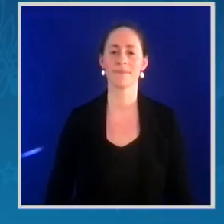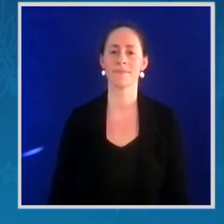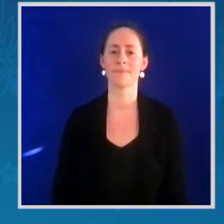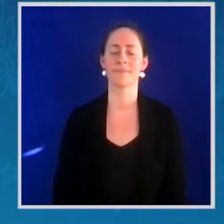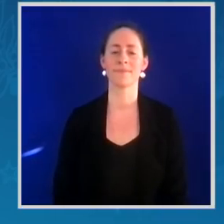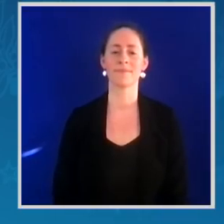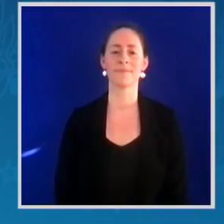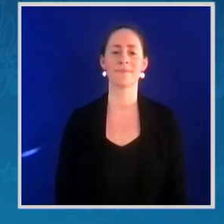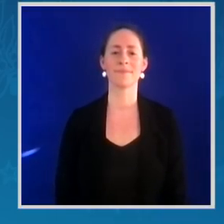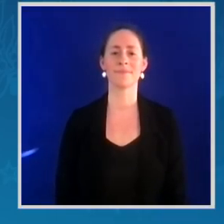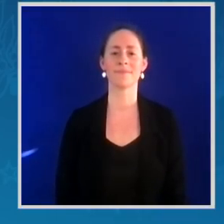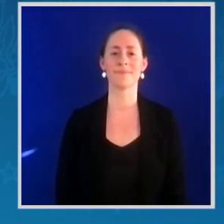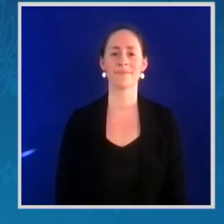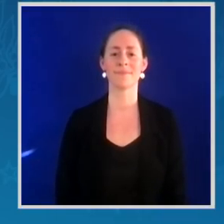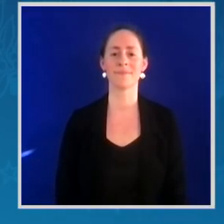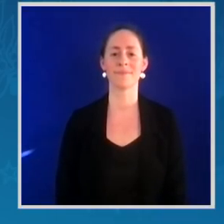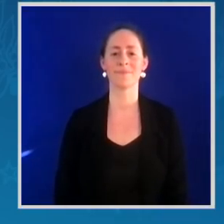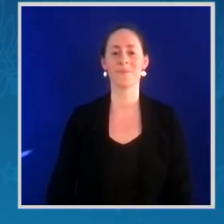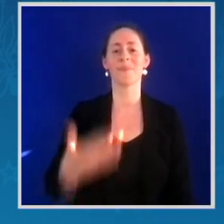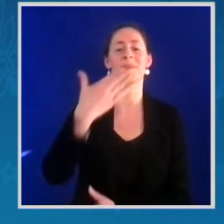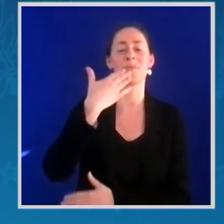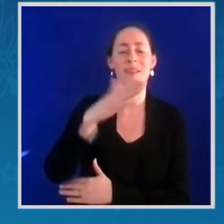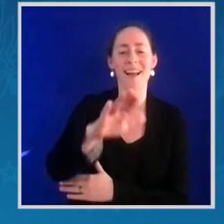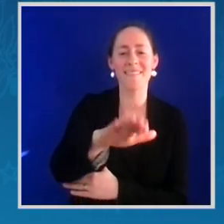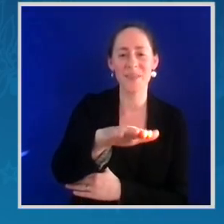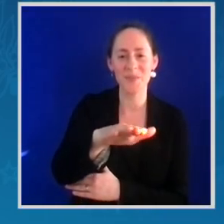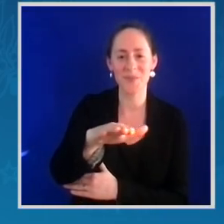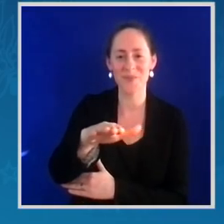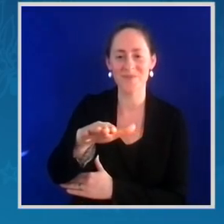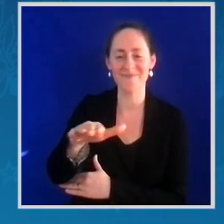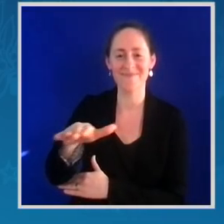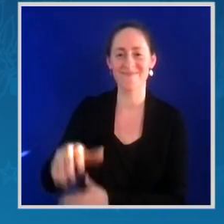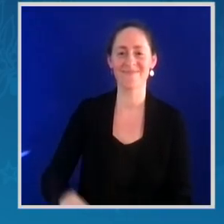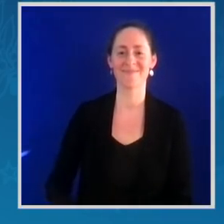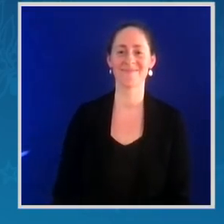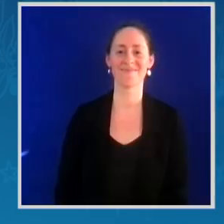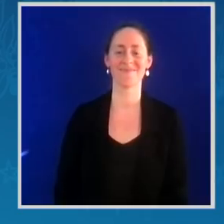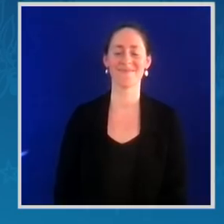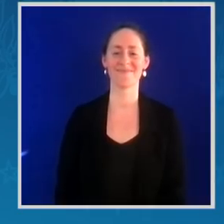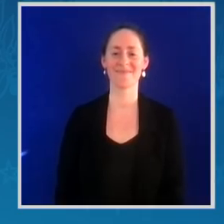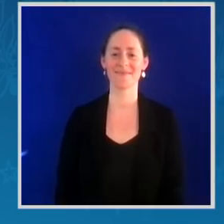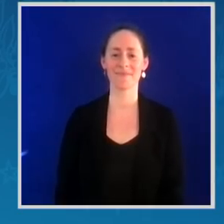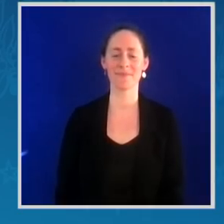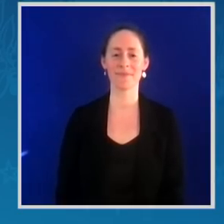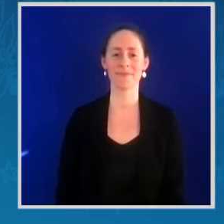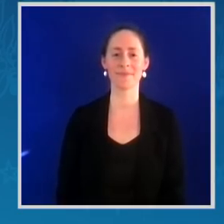The Vice President: Well, good afternoon to everyone. I have a few thoughts about the trip